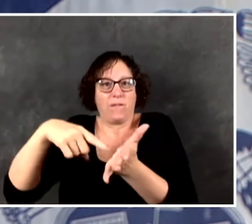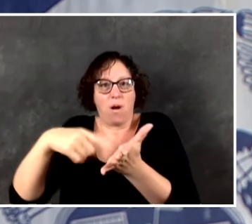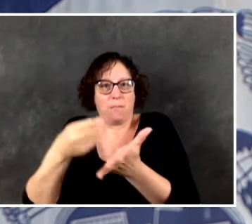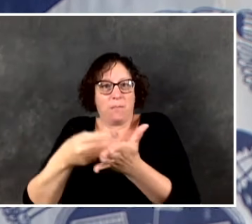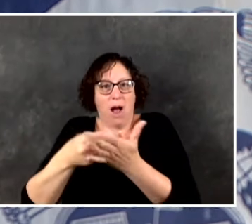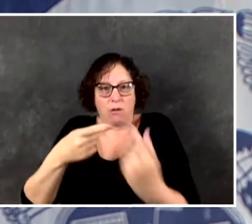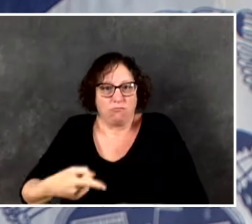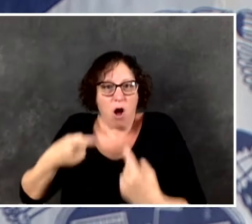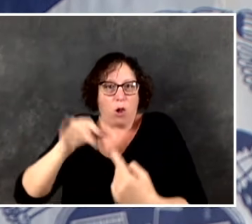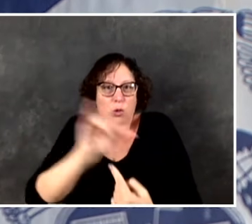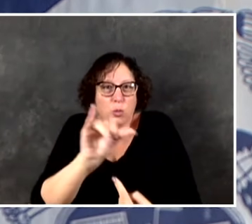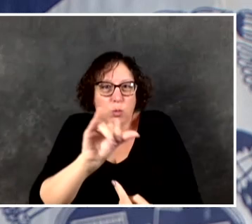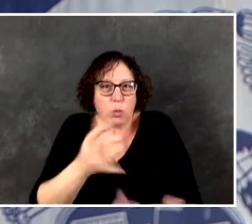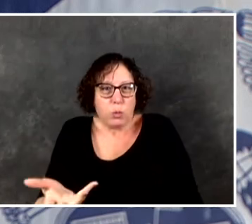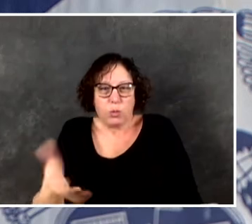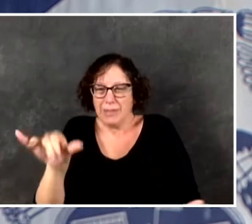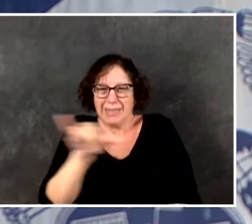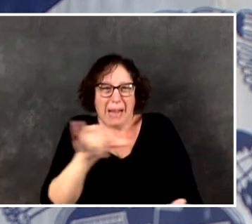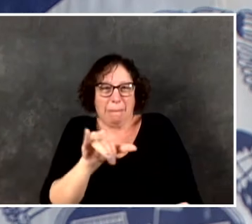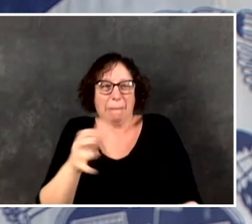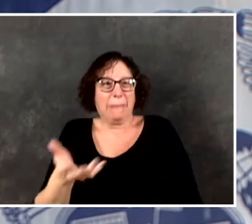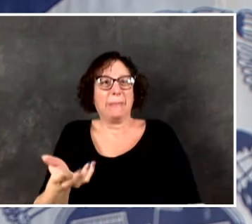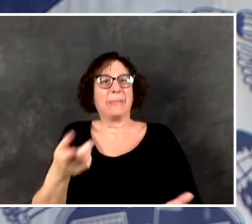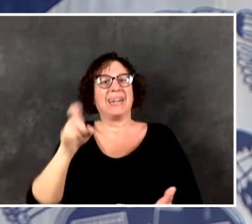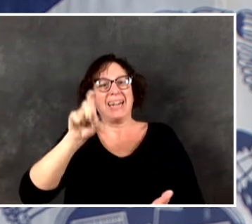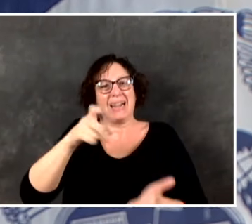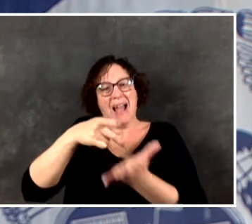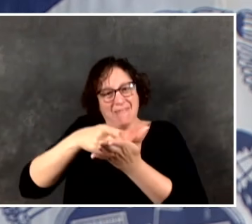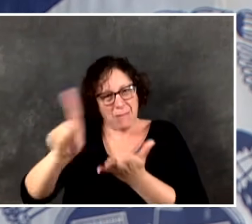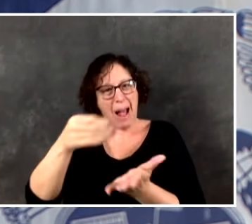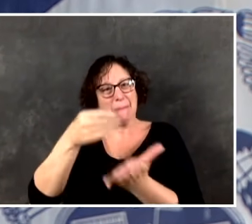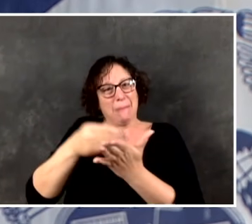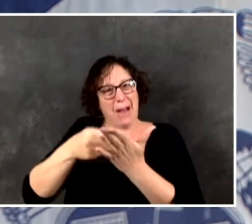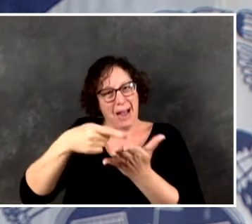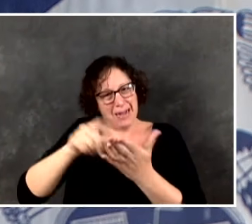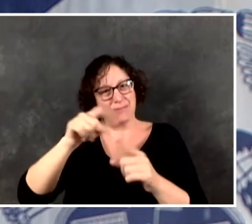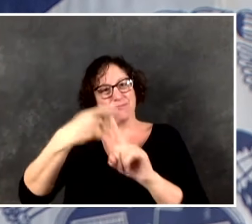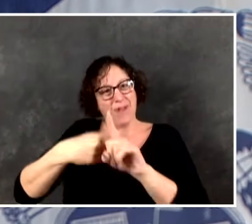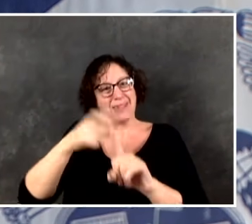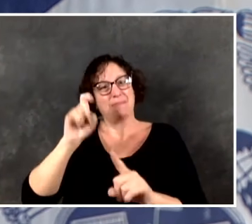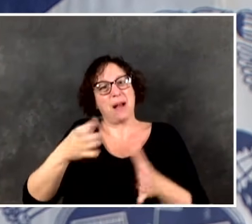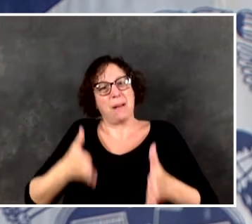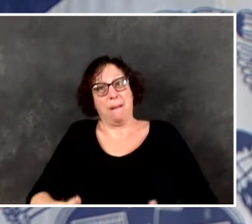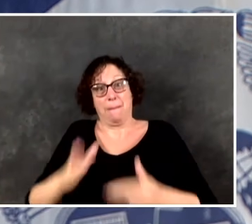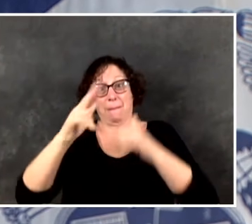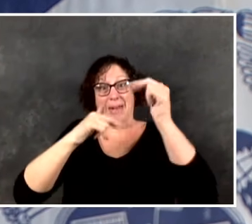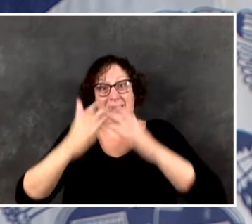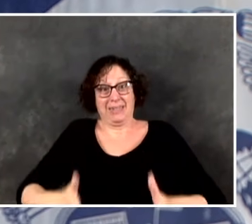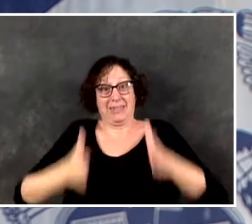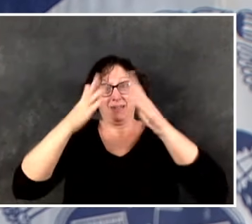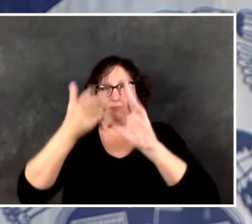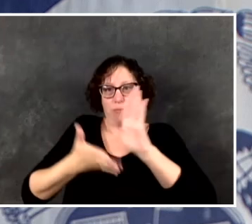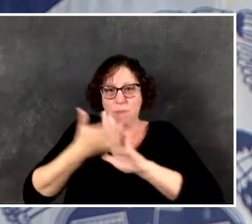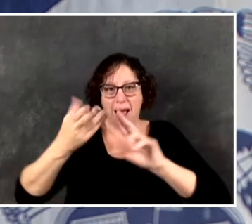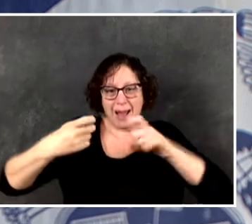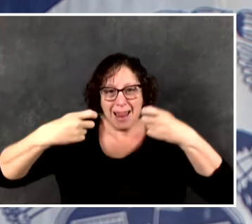TO DO THE RIGHT THING, INCLUDING SMALLER LANDLORDS WHO NEED TO PAY THE BILLS, TOO, AND KPEE THEIR BUILDINGS RUNNING.